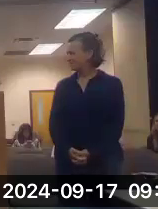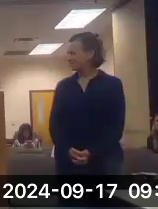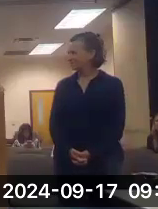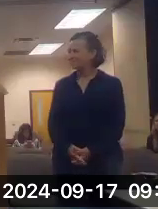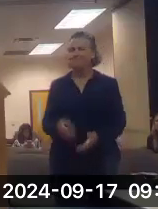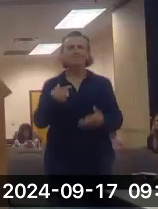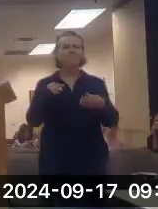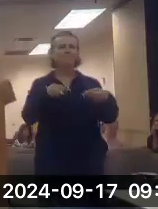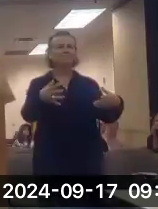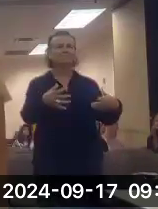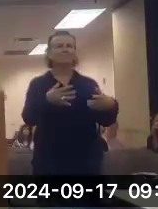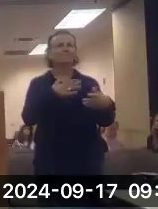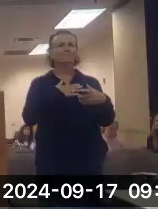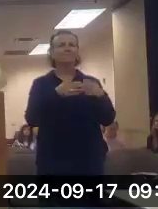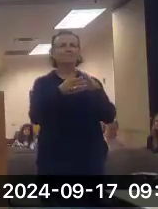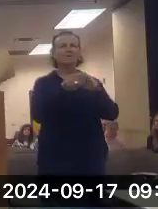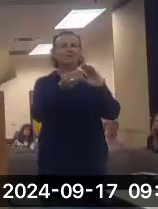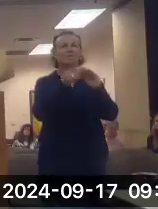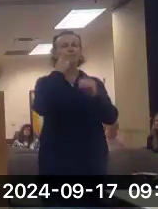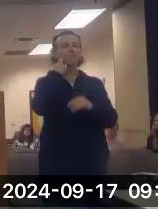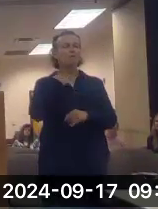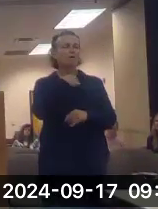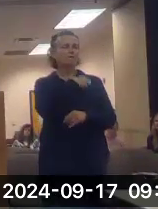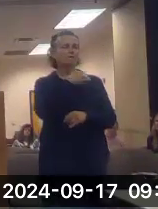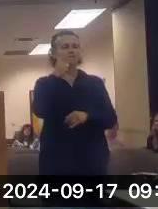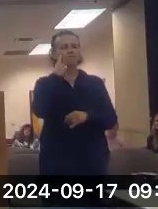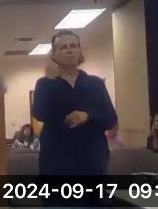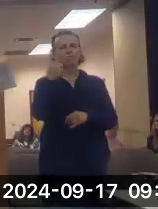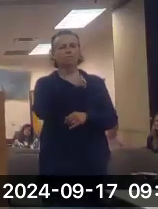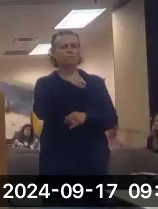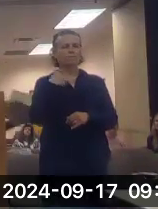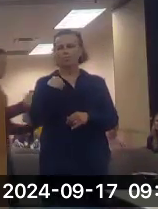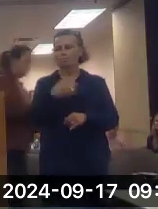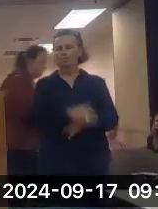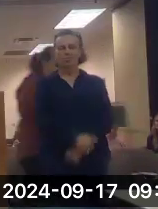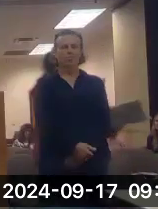Reginald Parson: I'm handing in comment, both for us. Yeah, for a member. Okay, perfect.